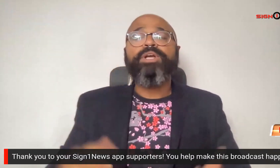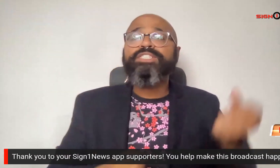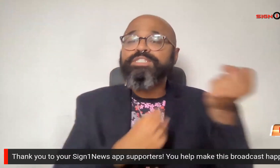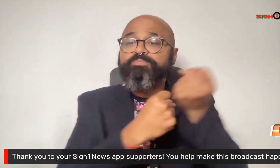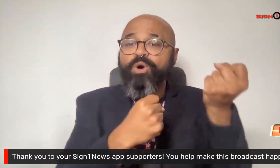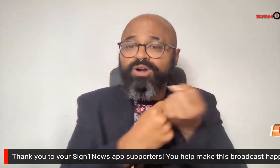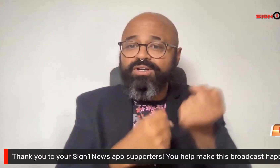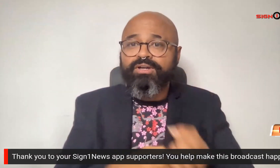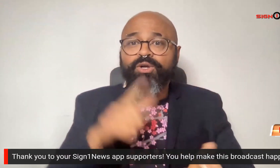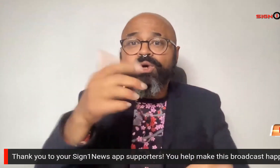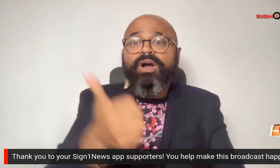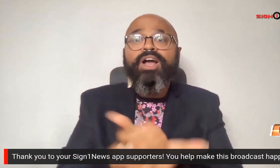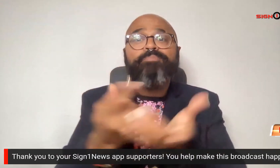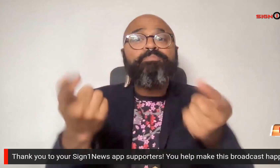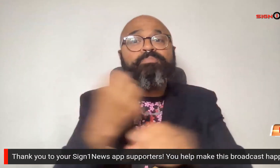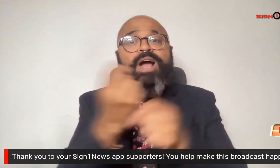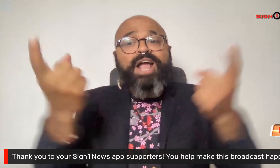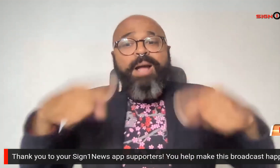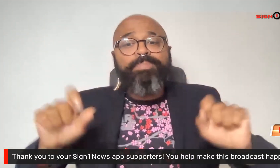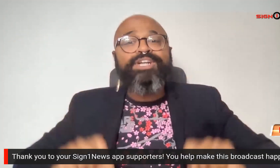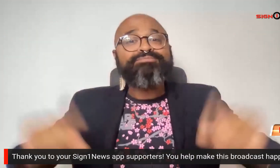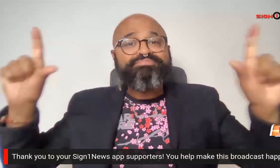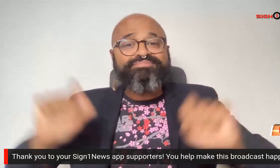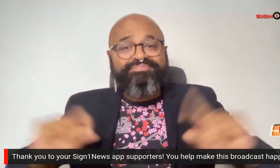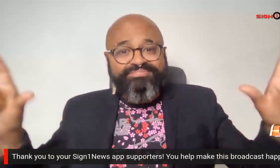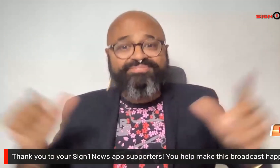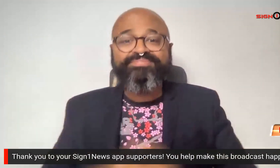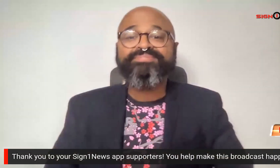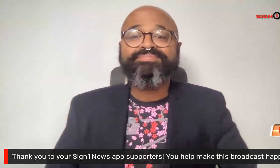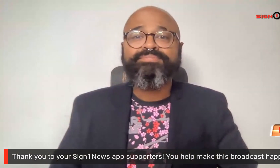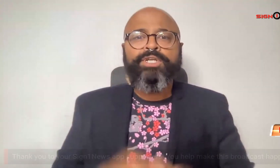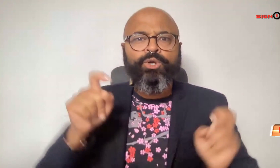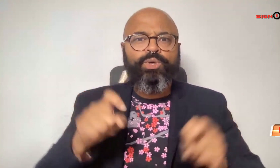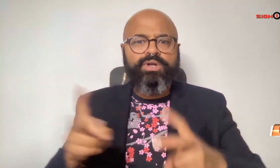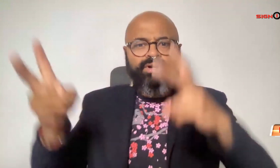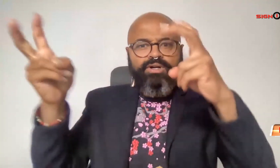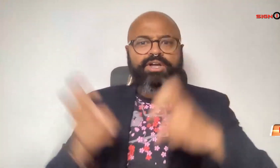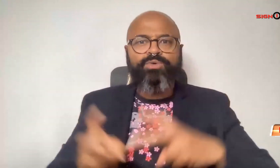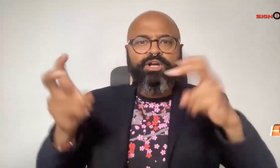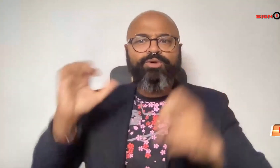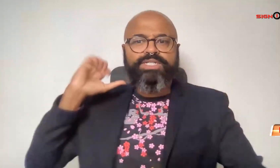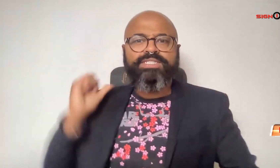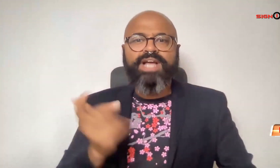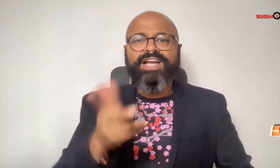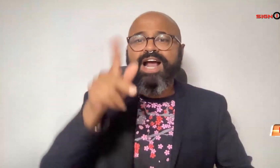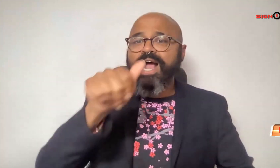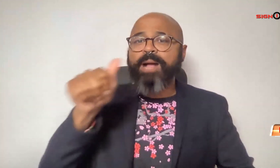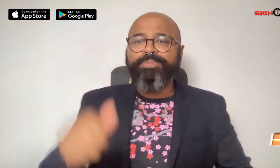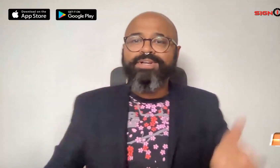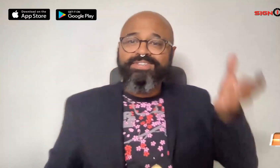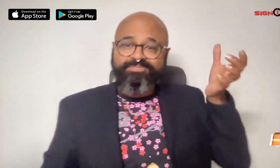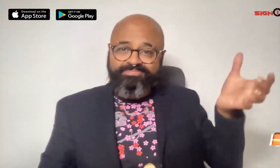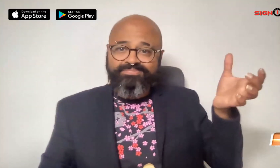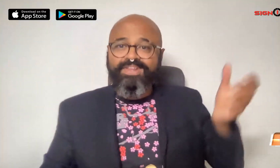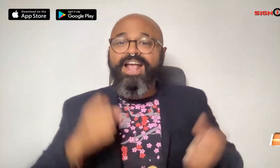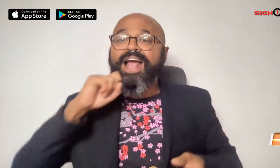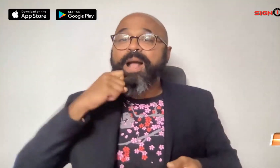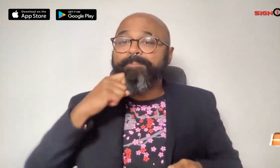broadcast happen you can download the Sign1News app by heading to the app store or Google